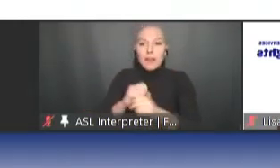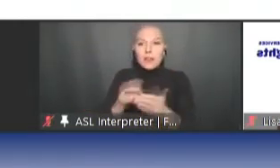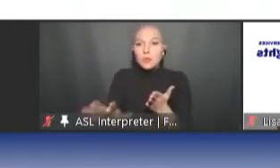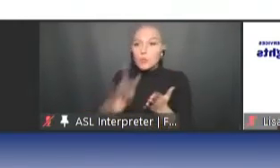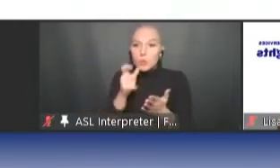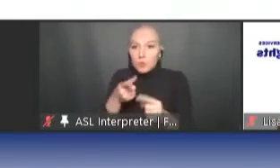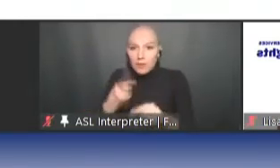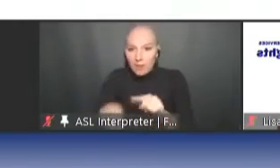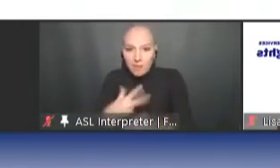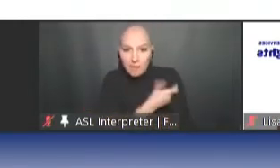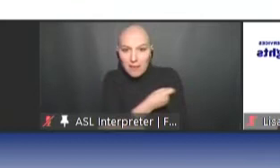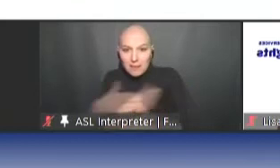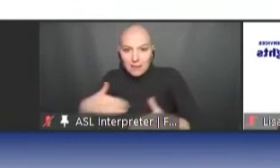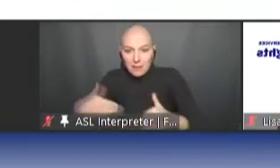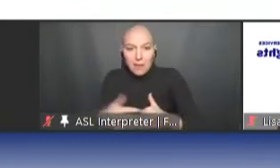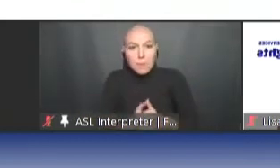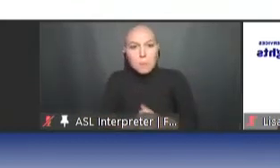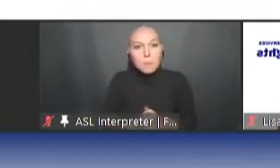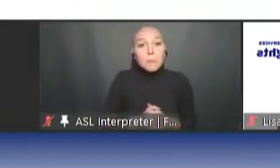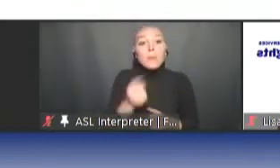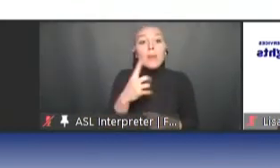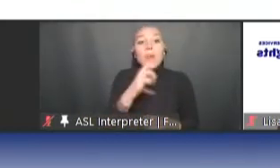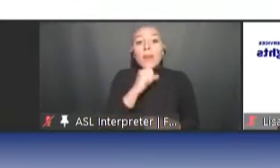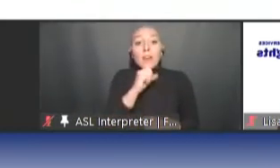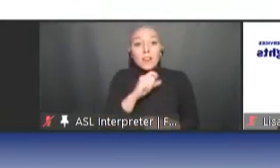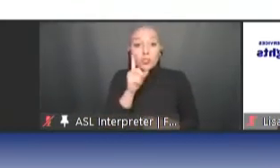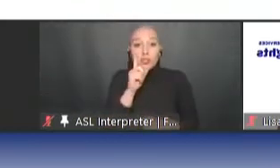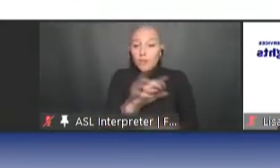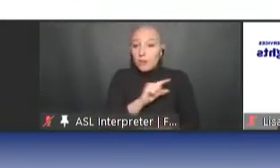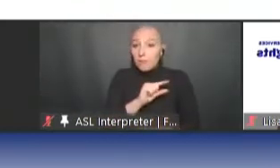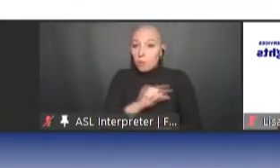the youngest age range that's vaccine eligible, about one-third have not received any dose.